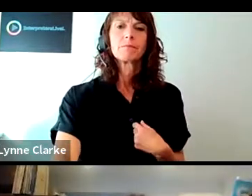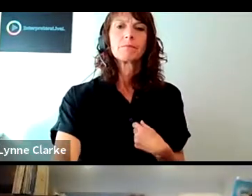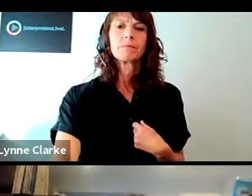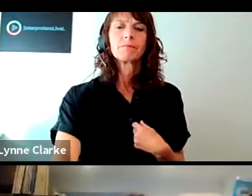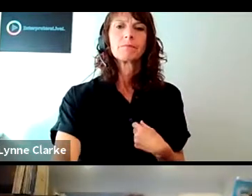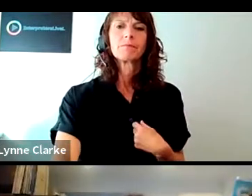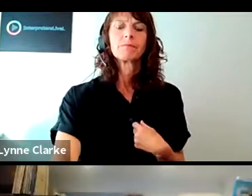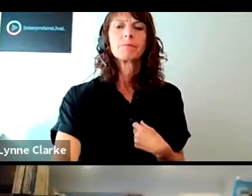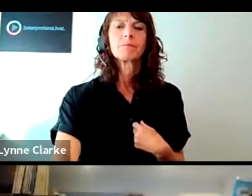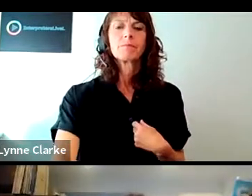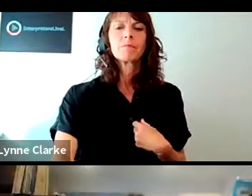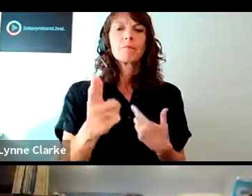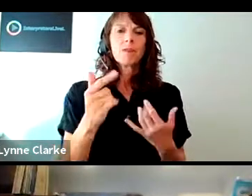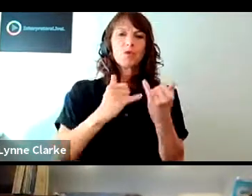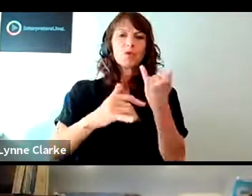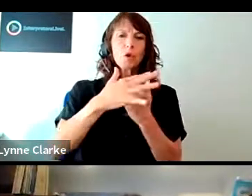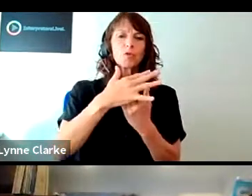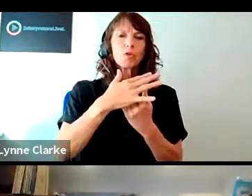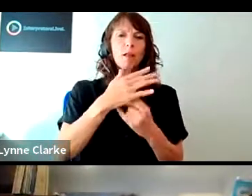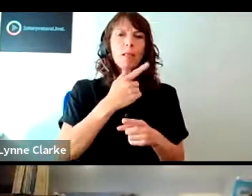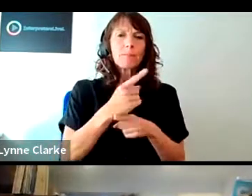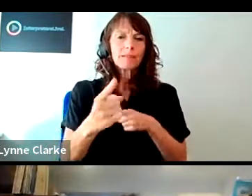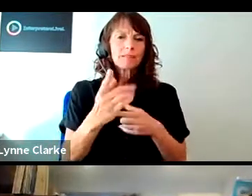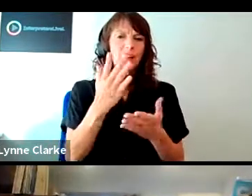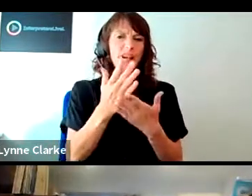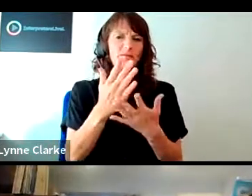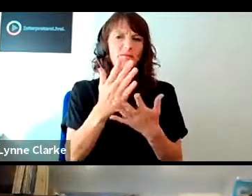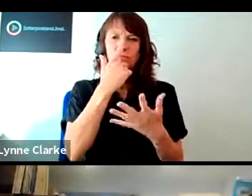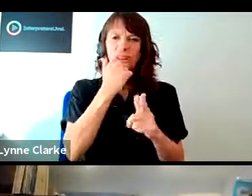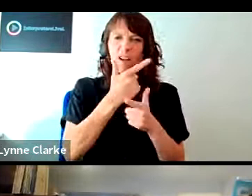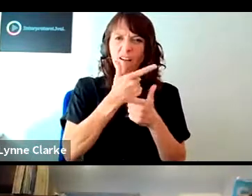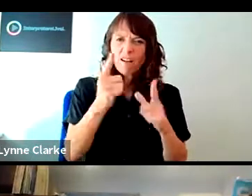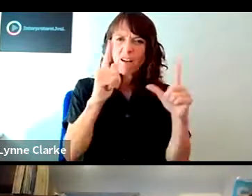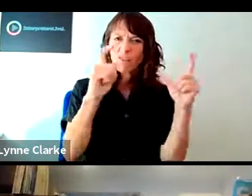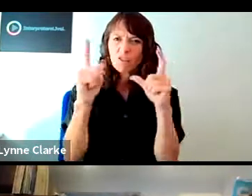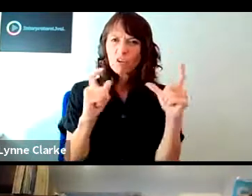visual led and soundscape-led, are a lot of the things that are on there. If you go on